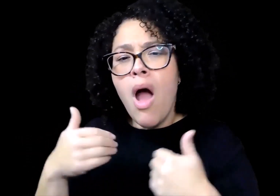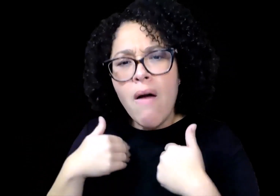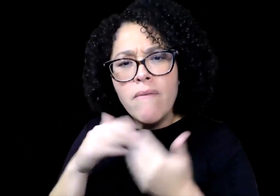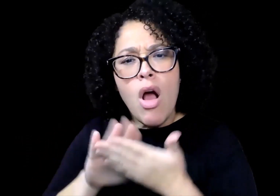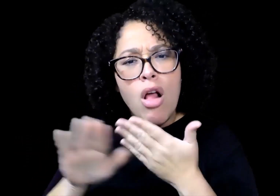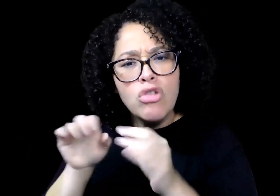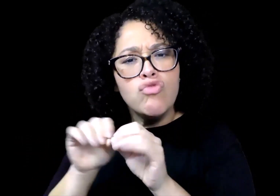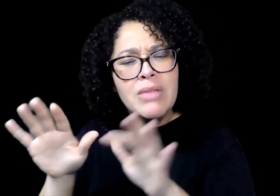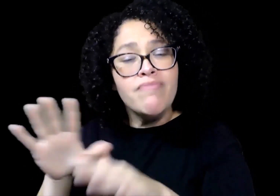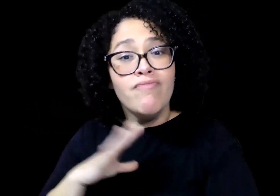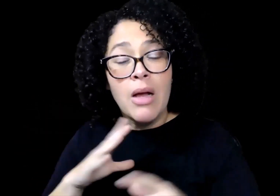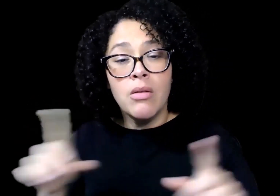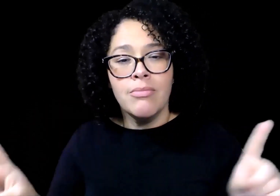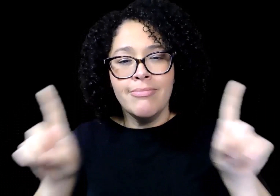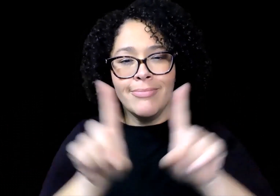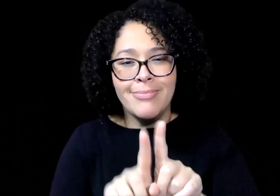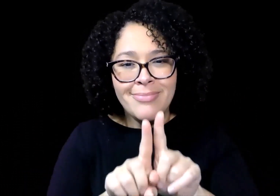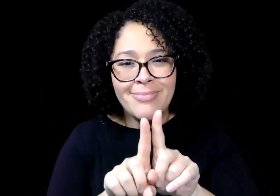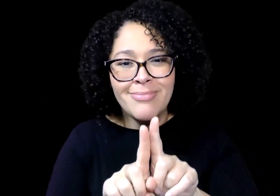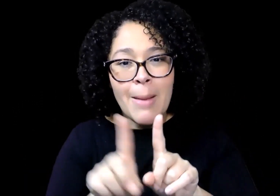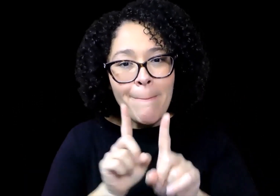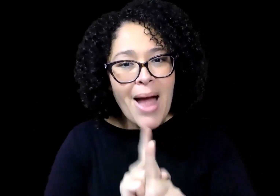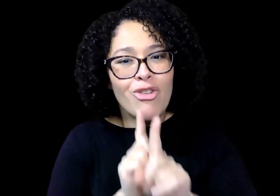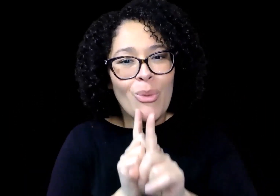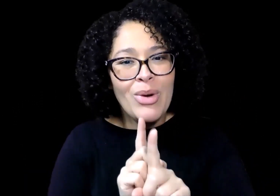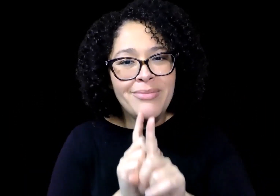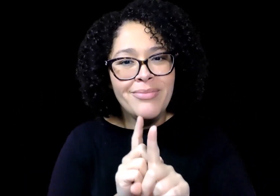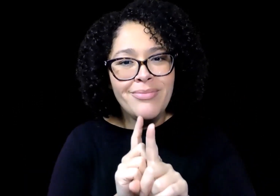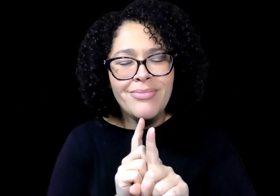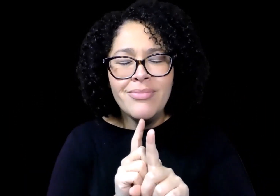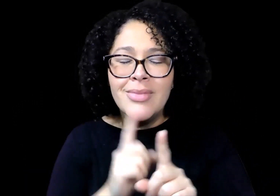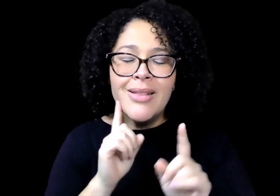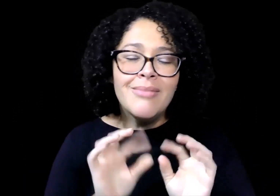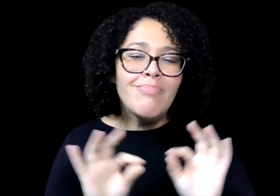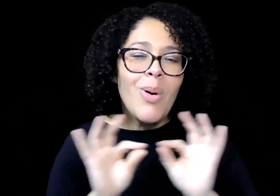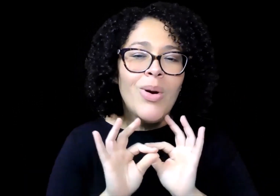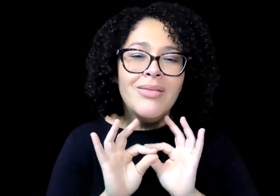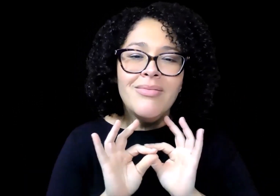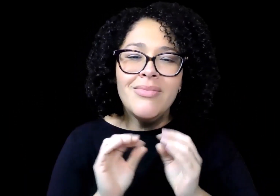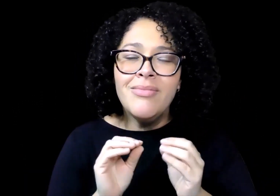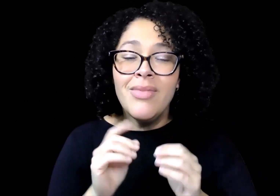as well as people with college degrees and they can be partnered and have a mentoring relationship